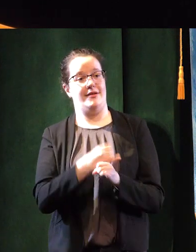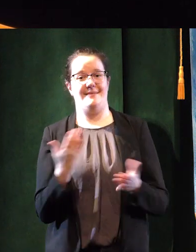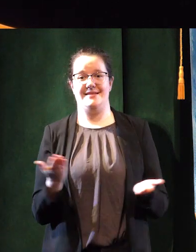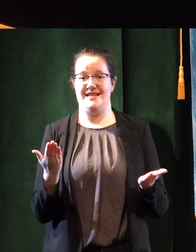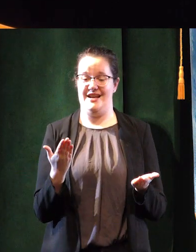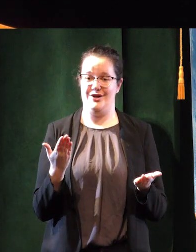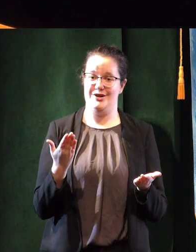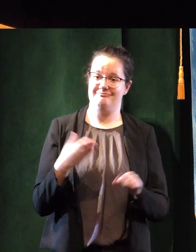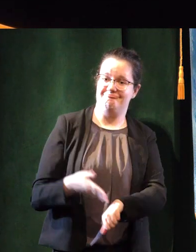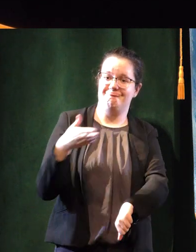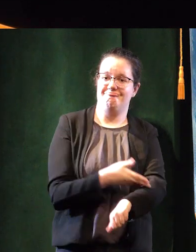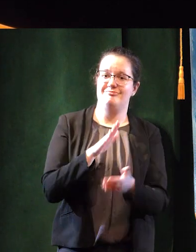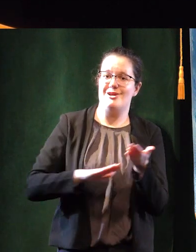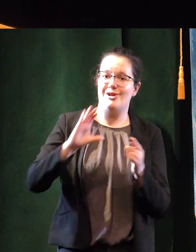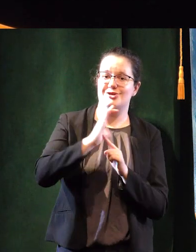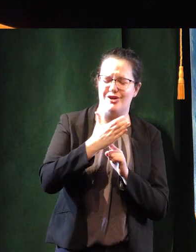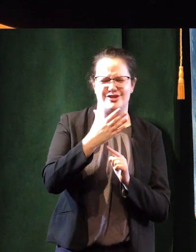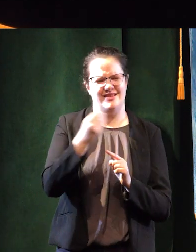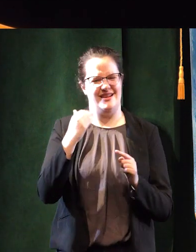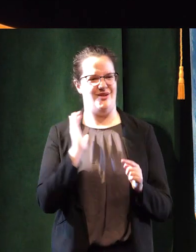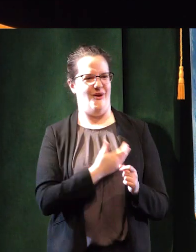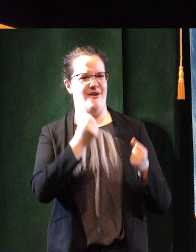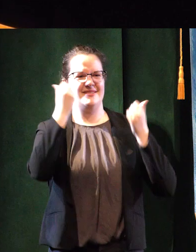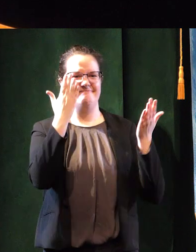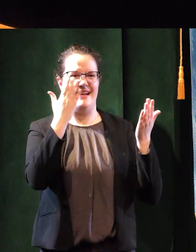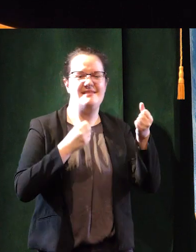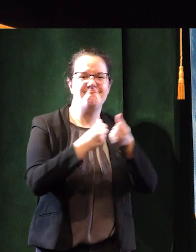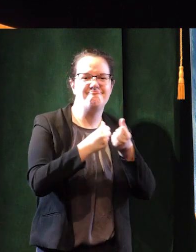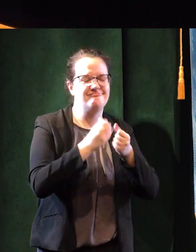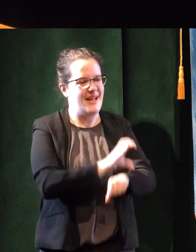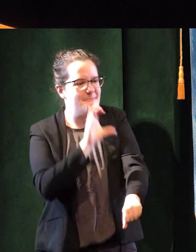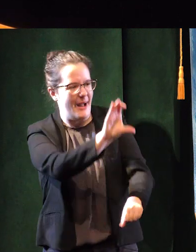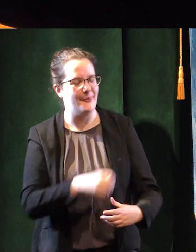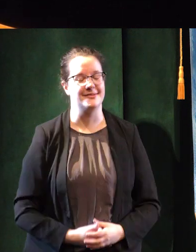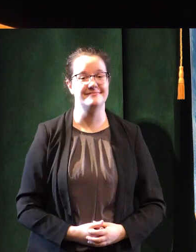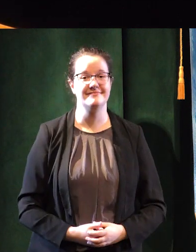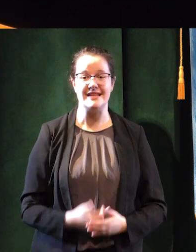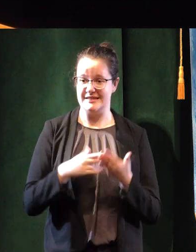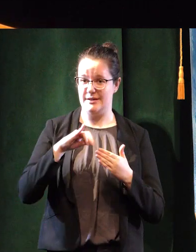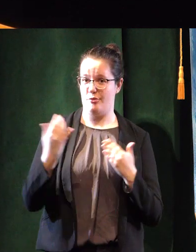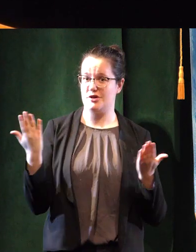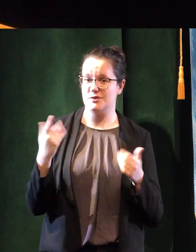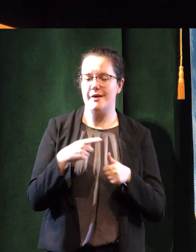constituents some of those include the Richard C collar ena the Student Success